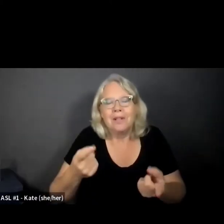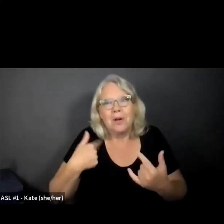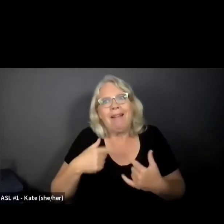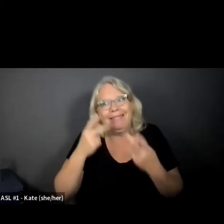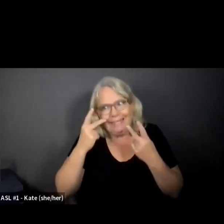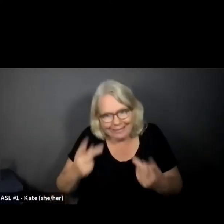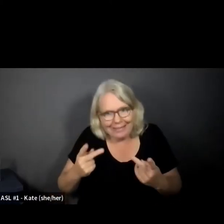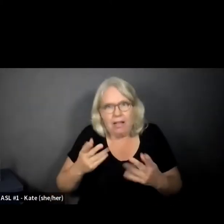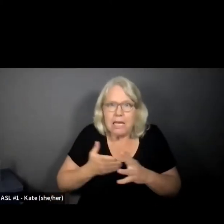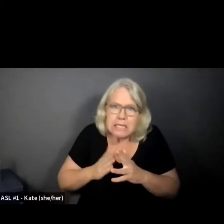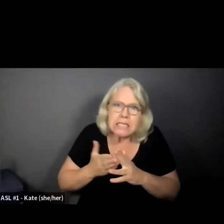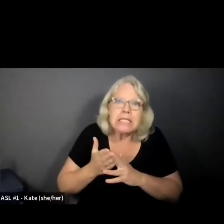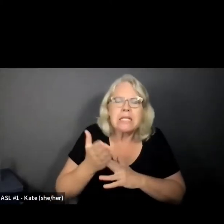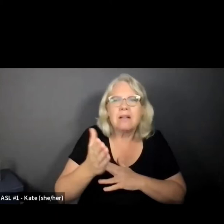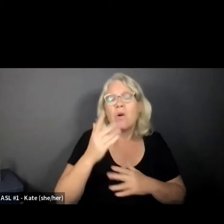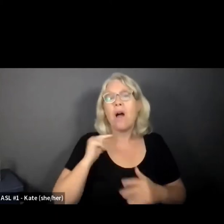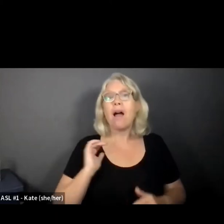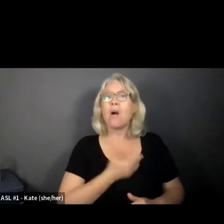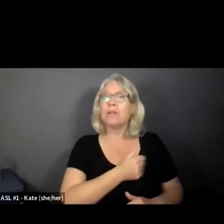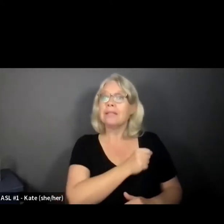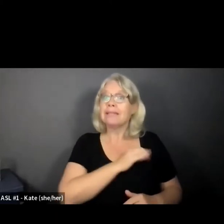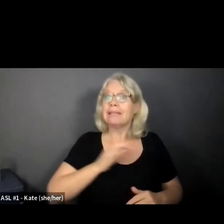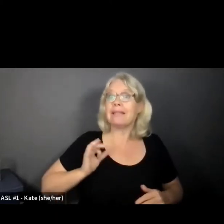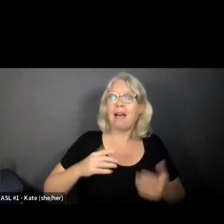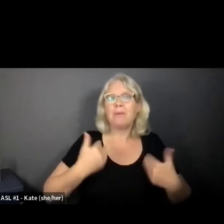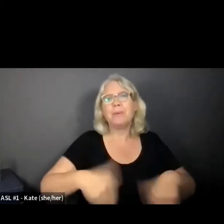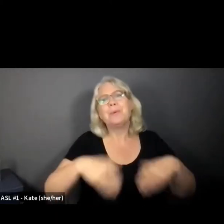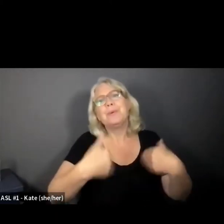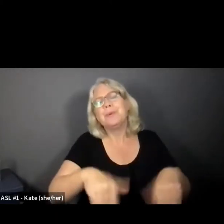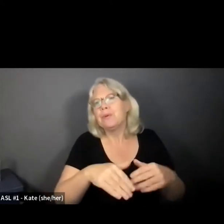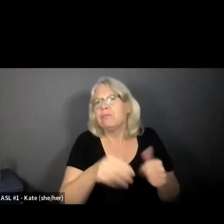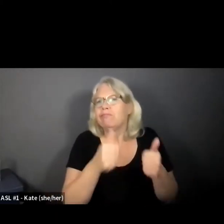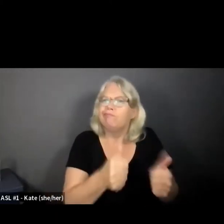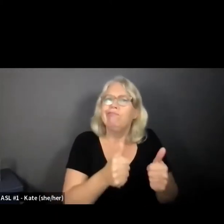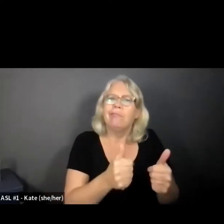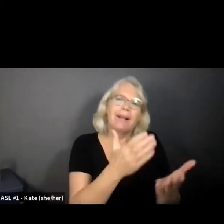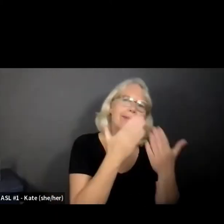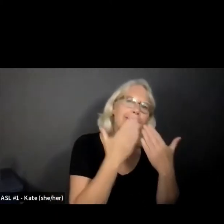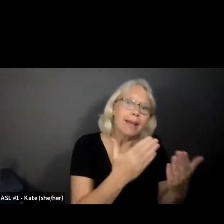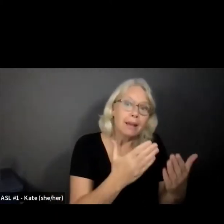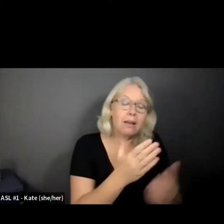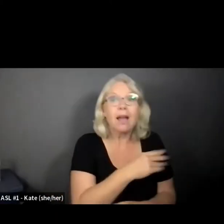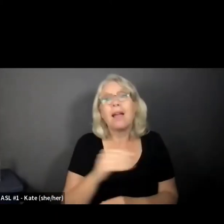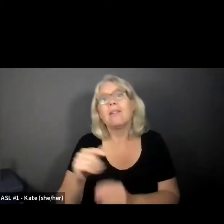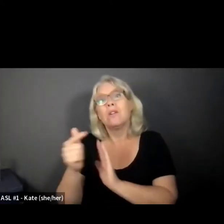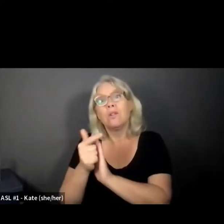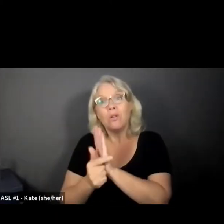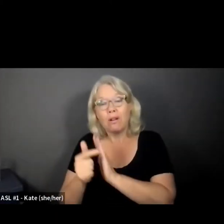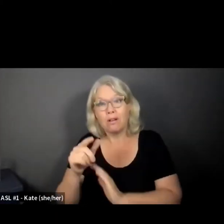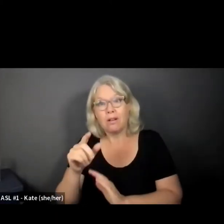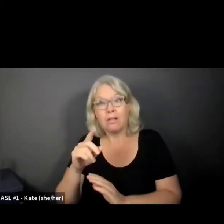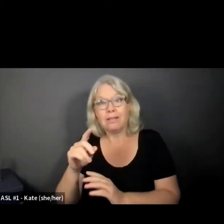AND ALSO, OUR WONDERFUL DISABILITY LAW INTENSIVE STUDENT FOR THEIR COMMITMENT TOWARD OUR MISSION